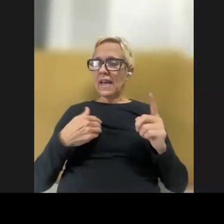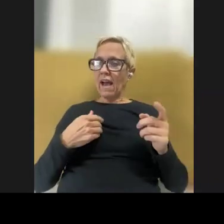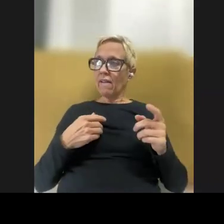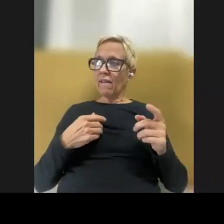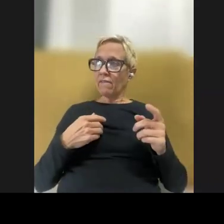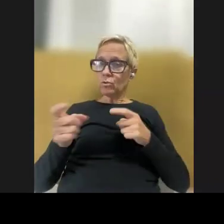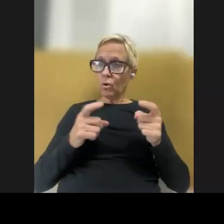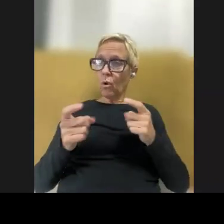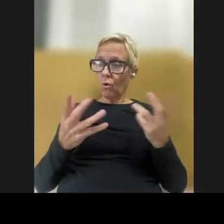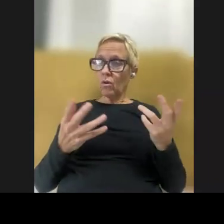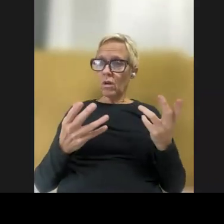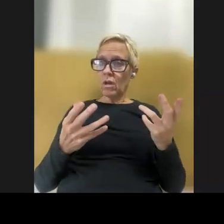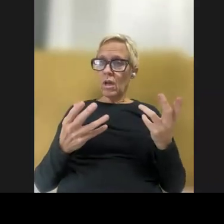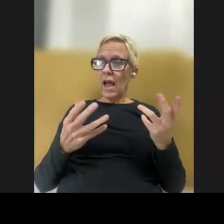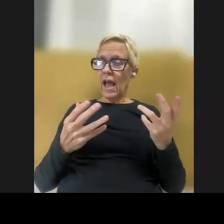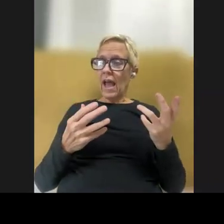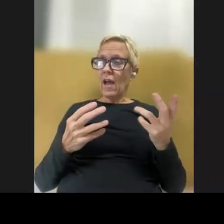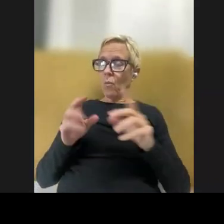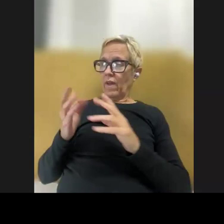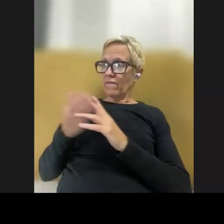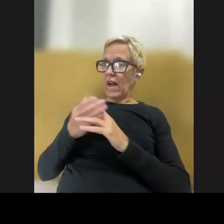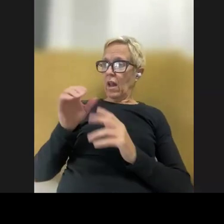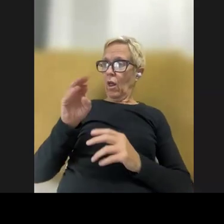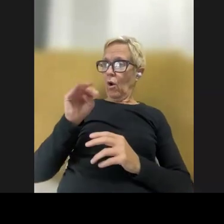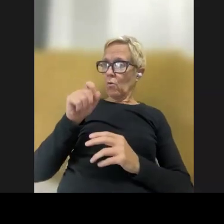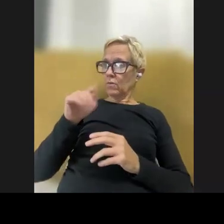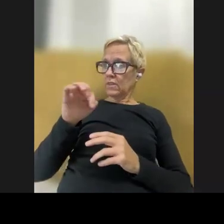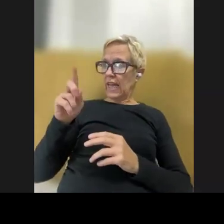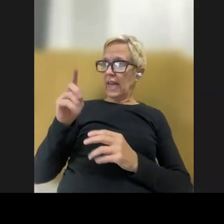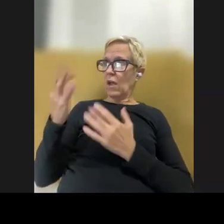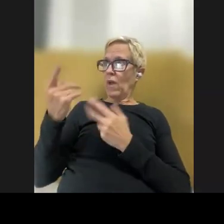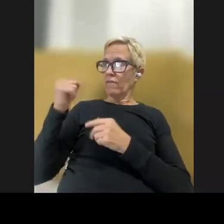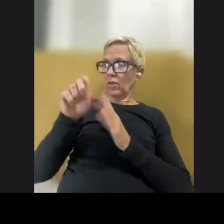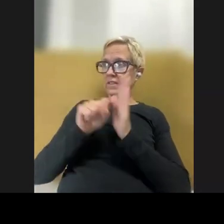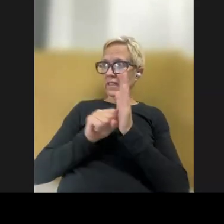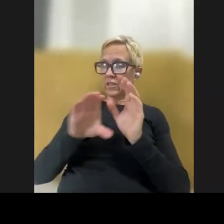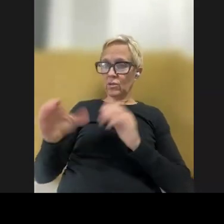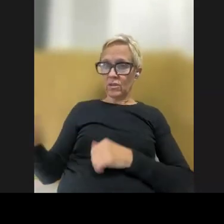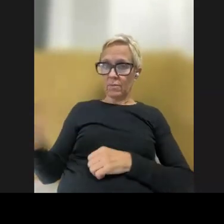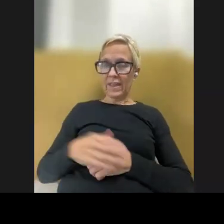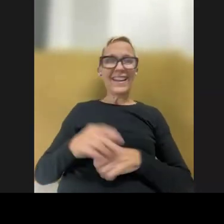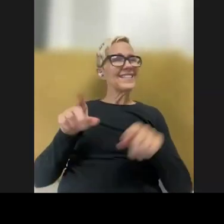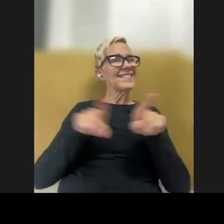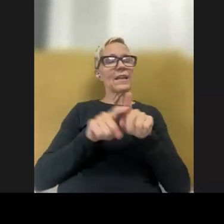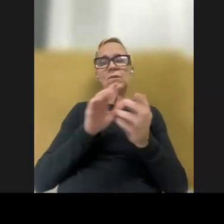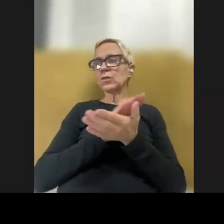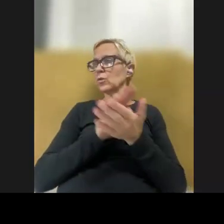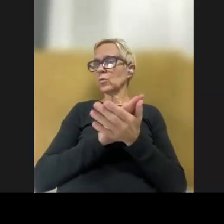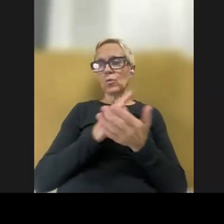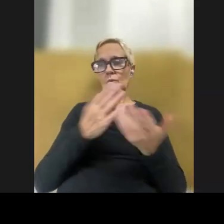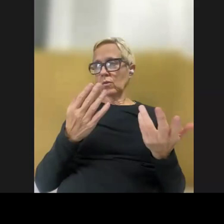And have a plan in place so it doesn't just grow again out of control.